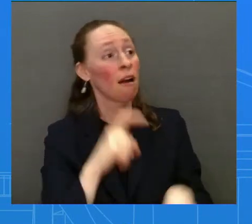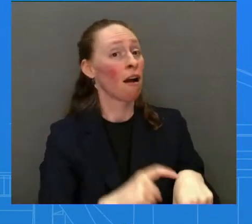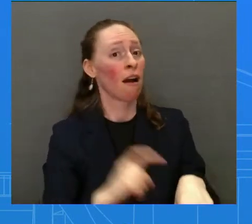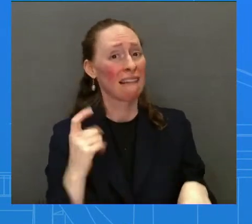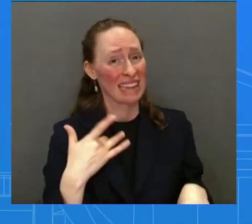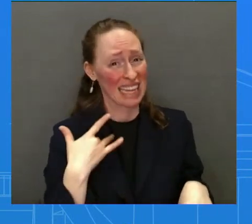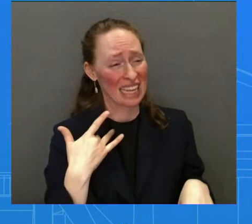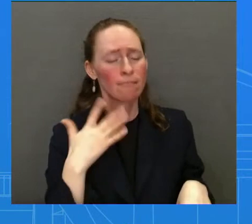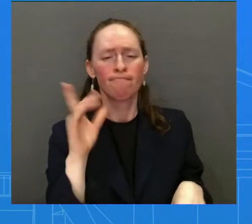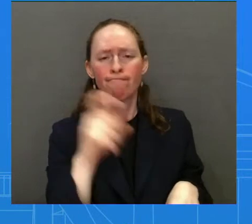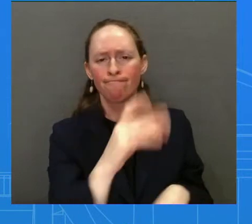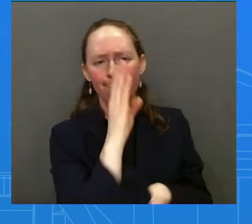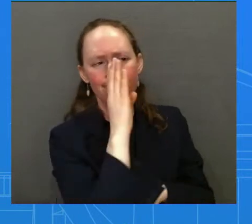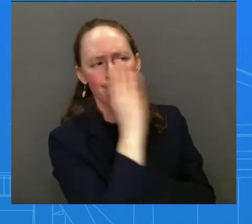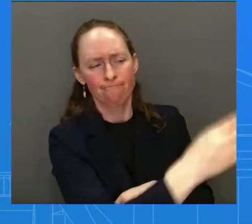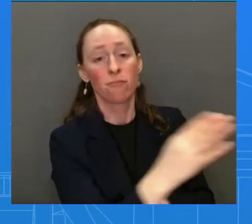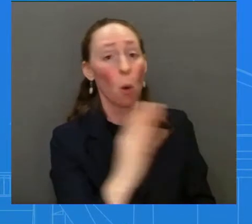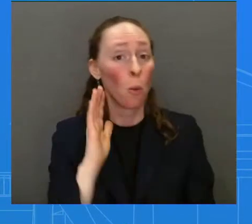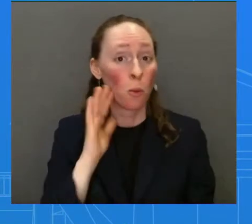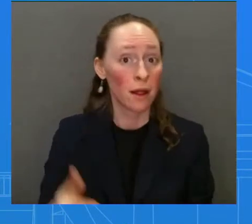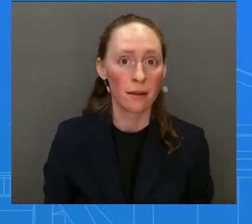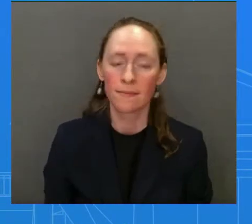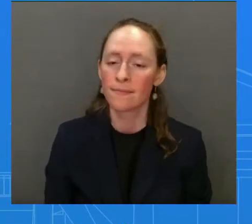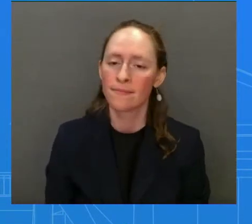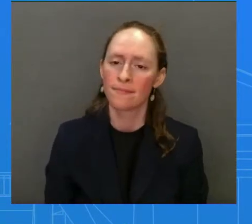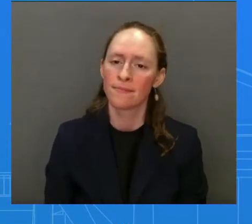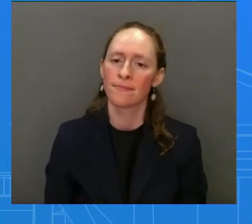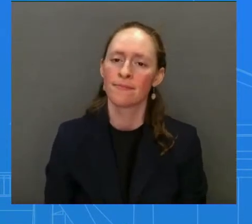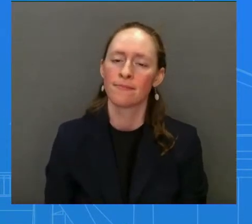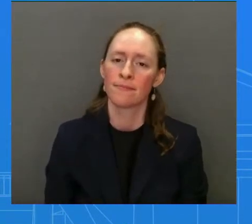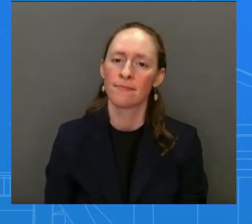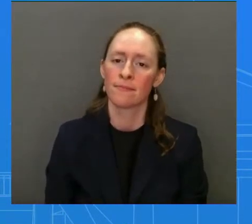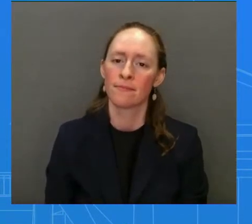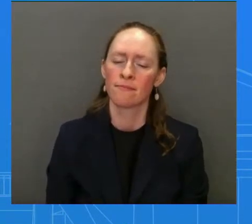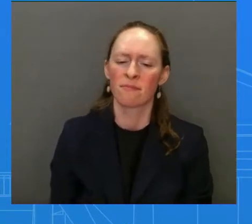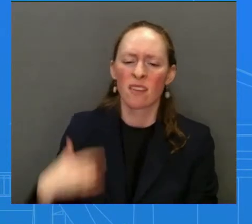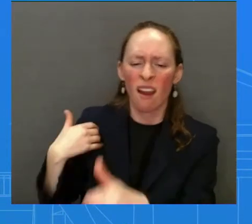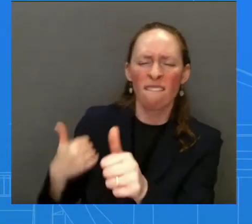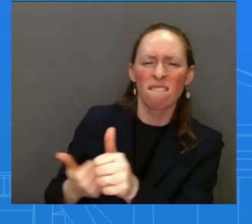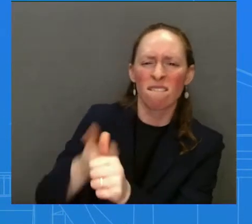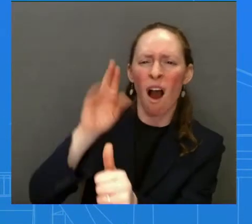The Press: Thanks, Karine. Just one follow-up on banking. With SVB's sale to First Citizens,